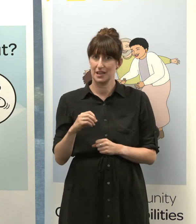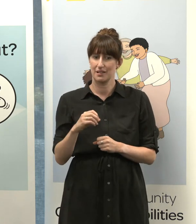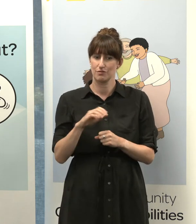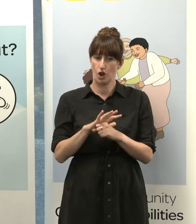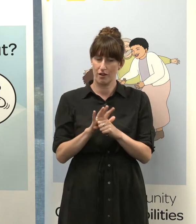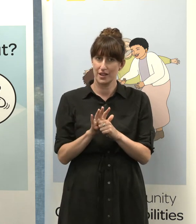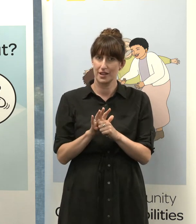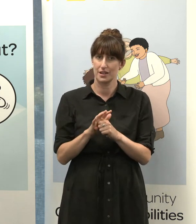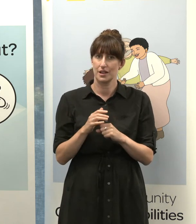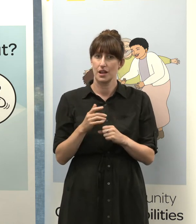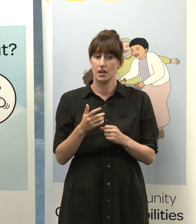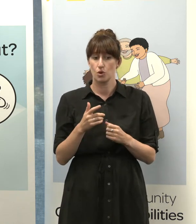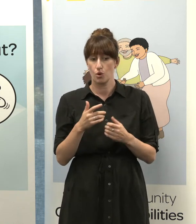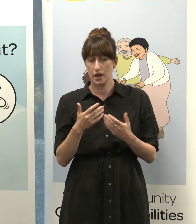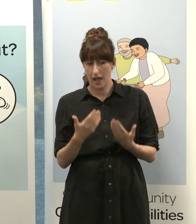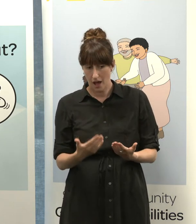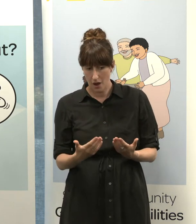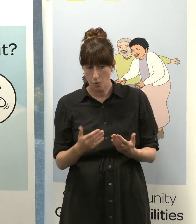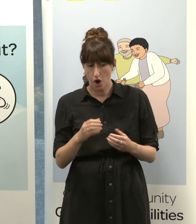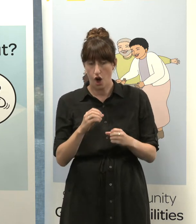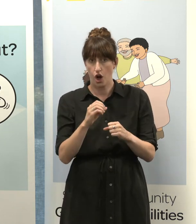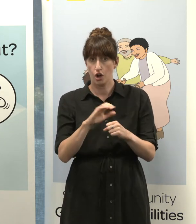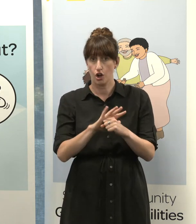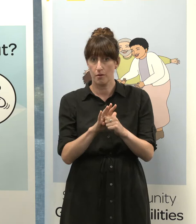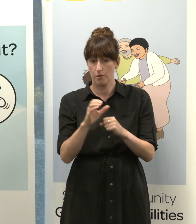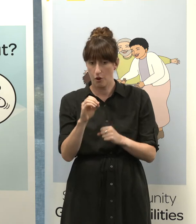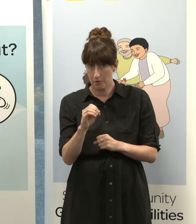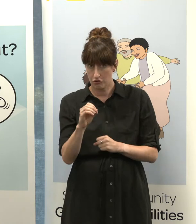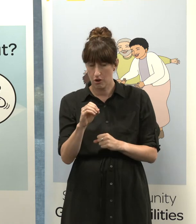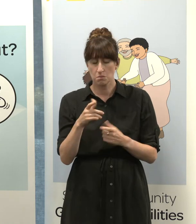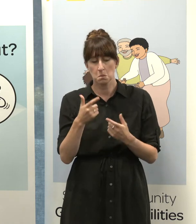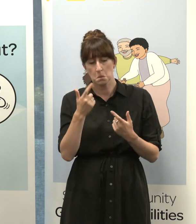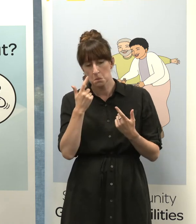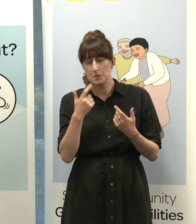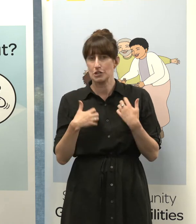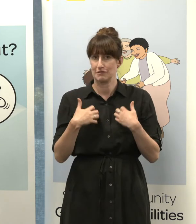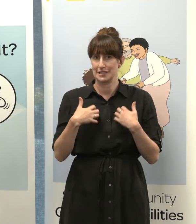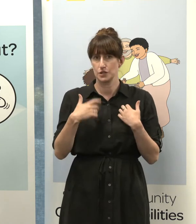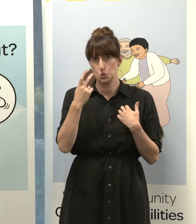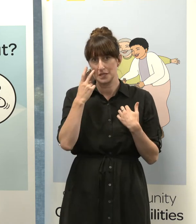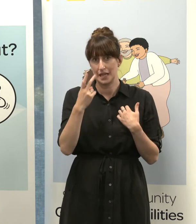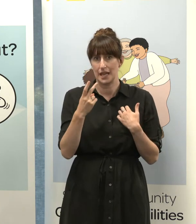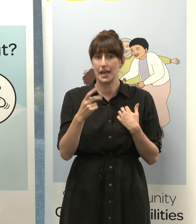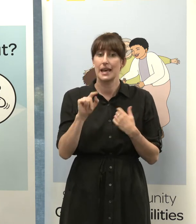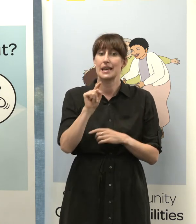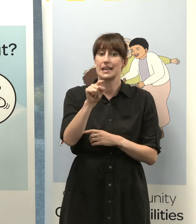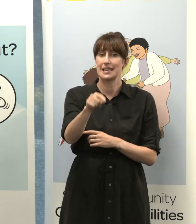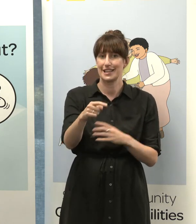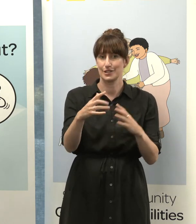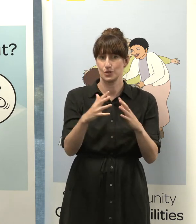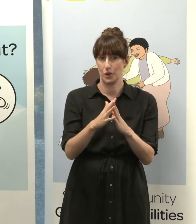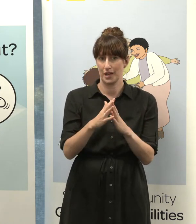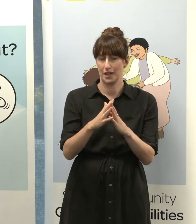and most pertinent to New Zealand is what the rate of